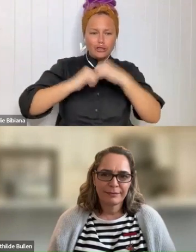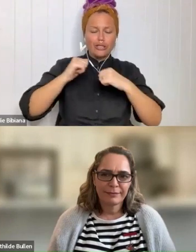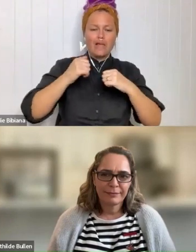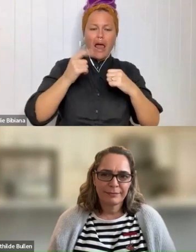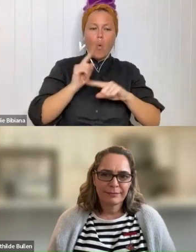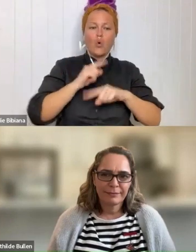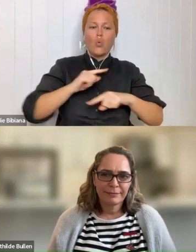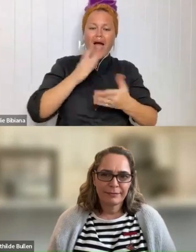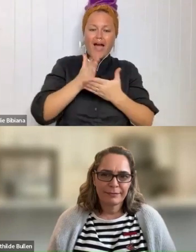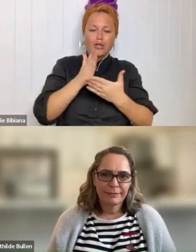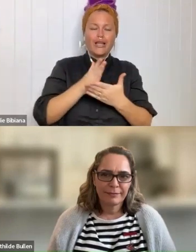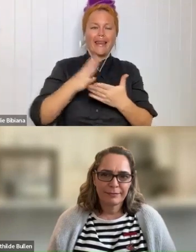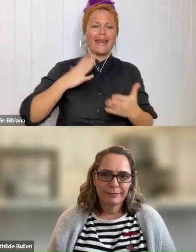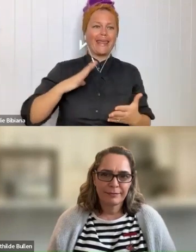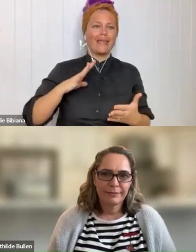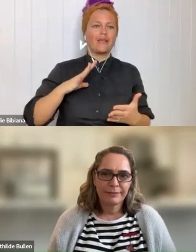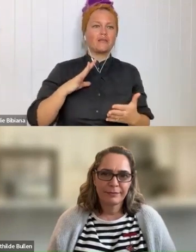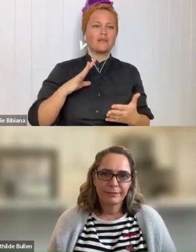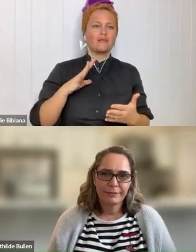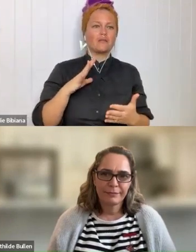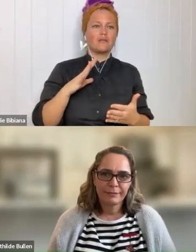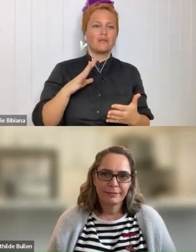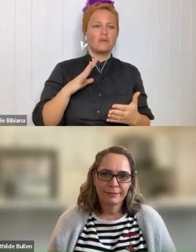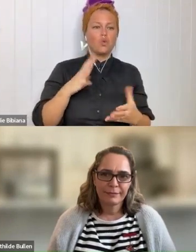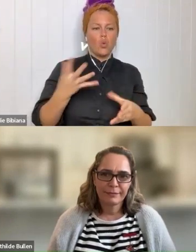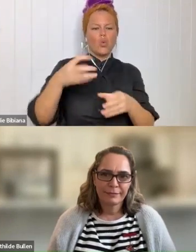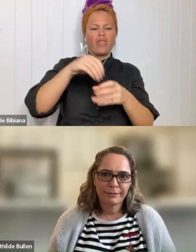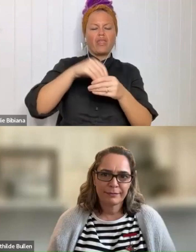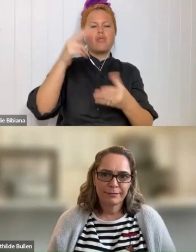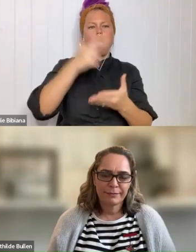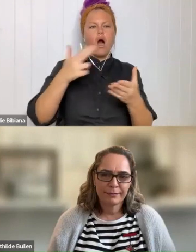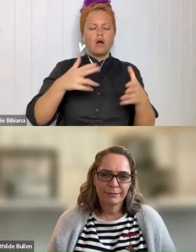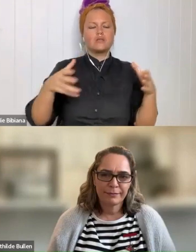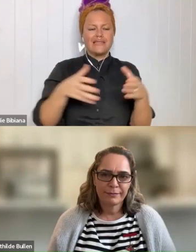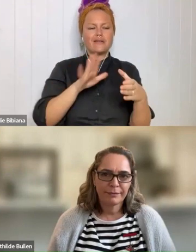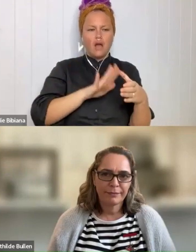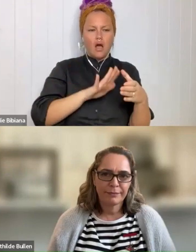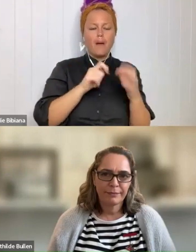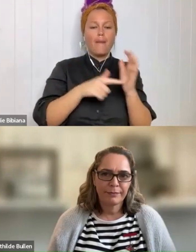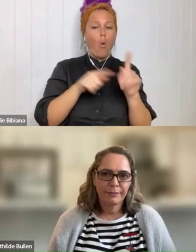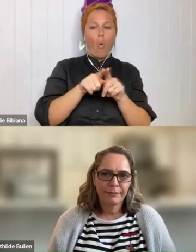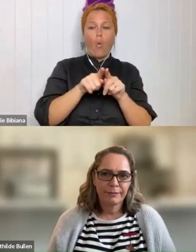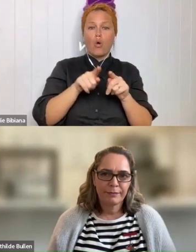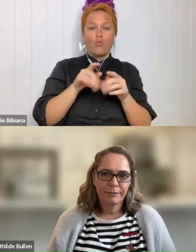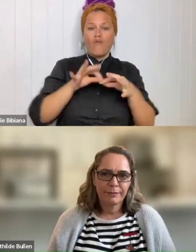need within the art sector, but also just organizationally. And